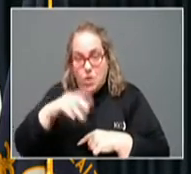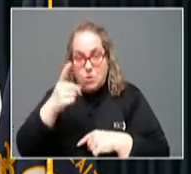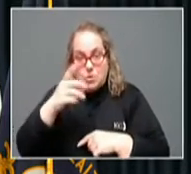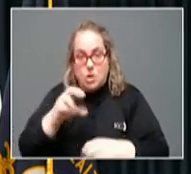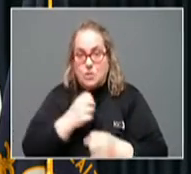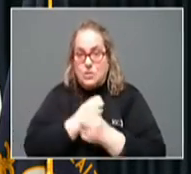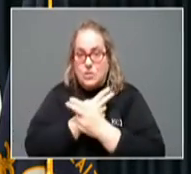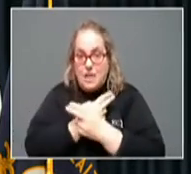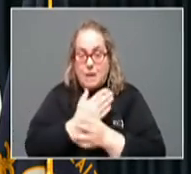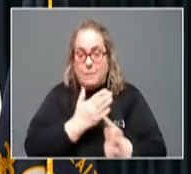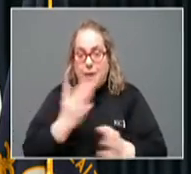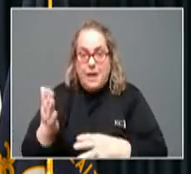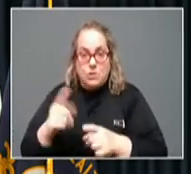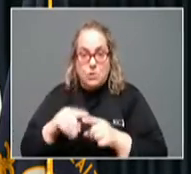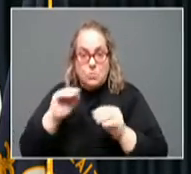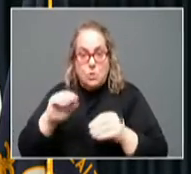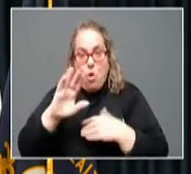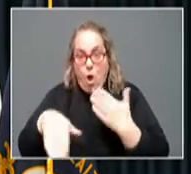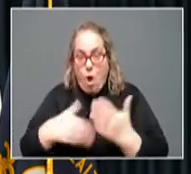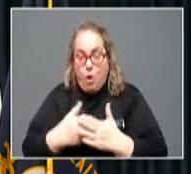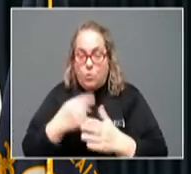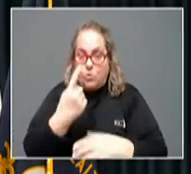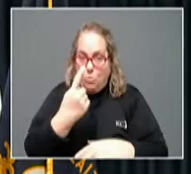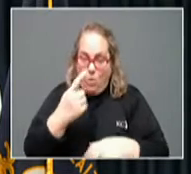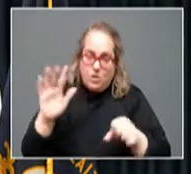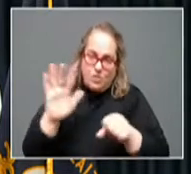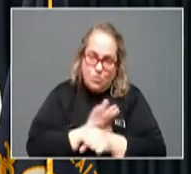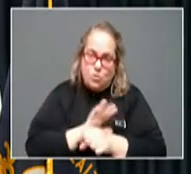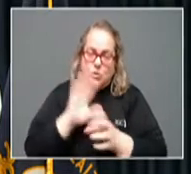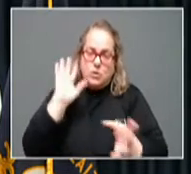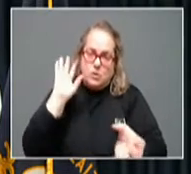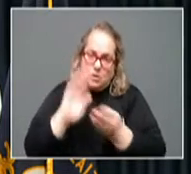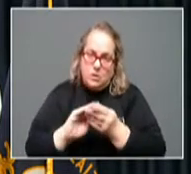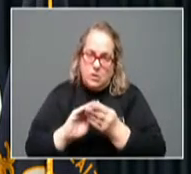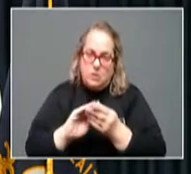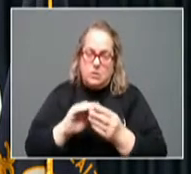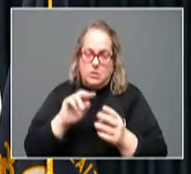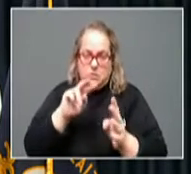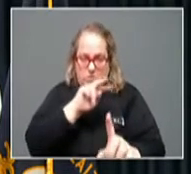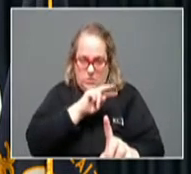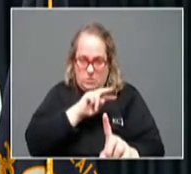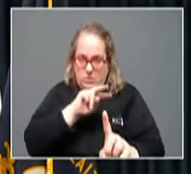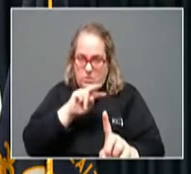into one overall metric to to again give the very best guidance that we can